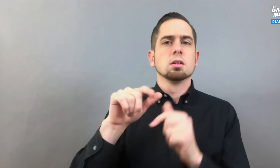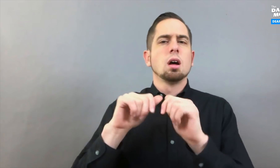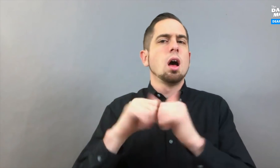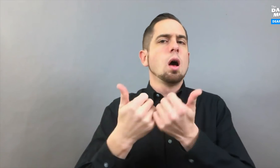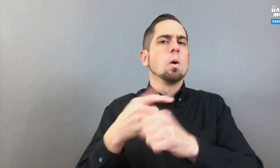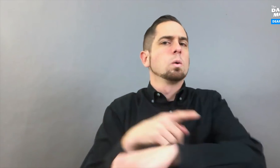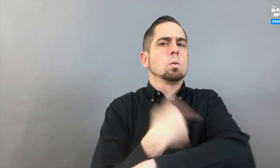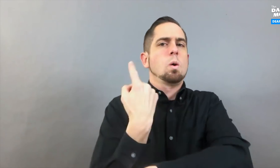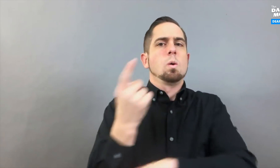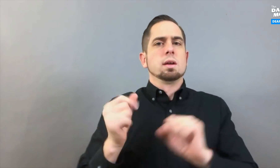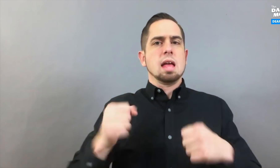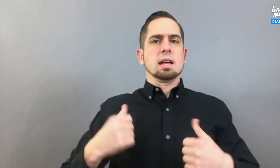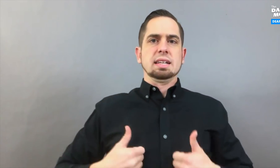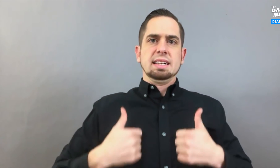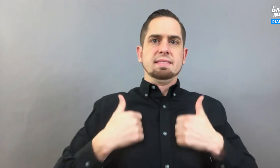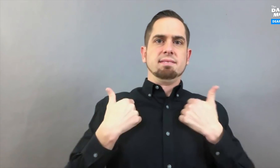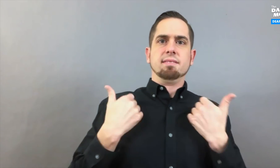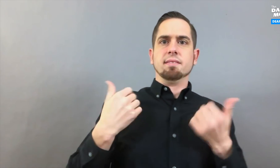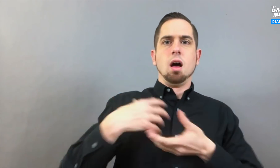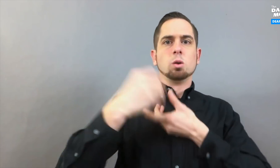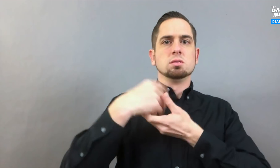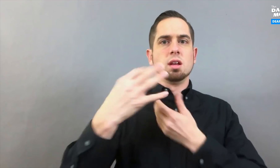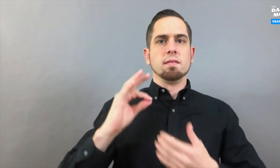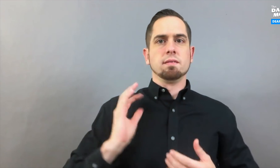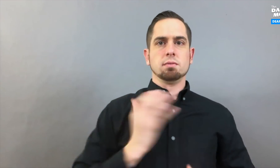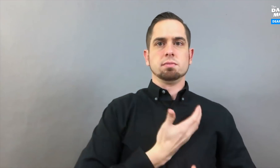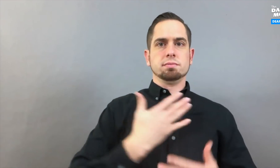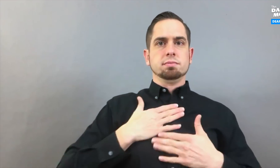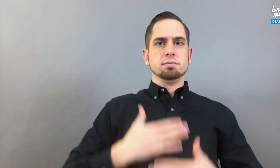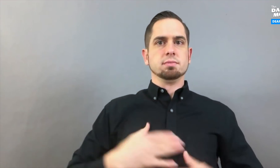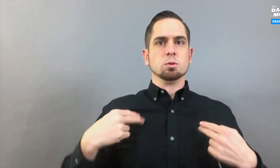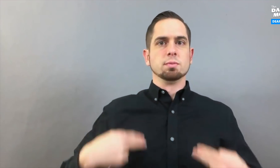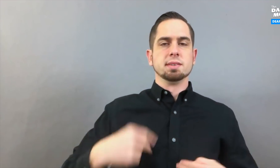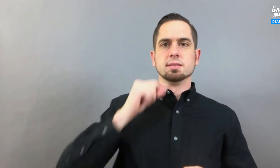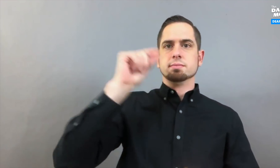how long can it live outside of our human body?